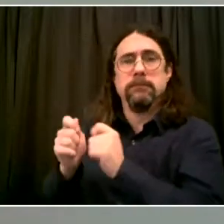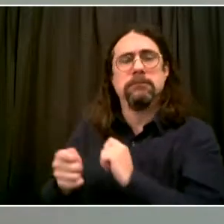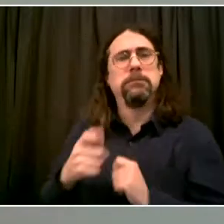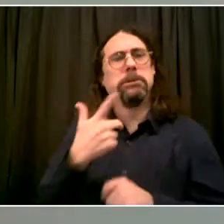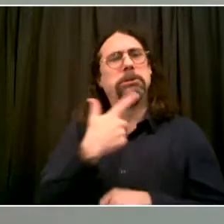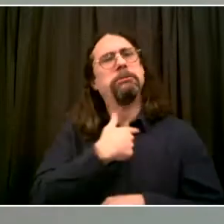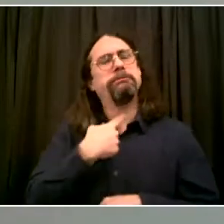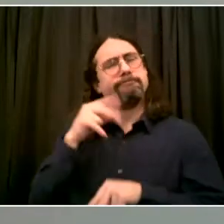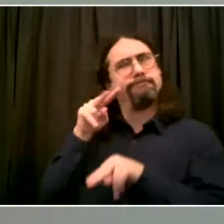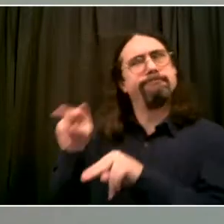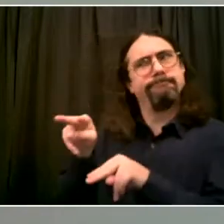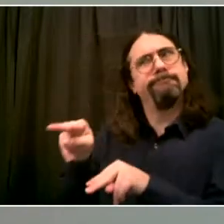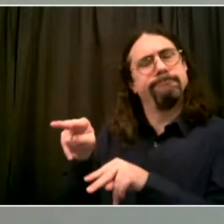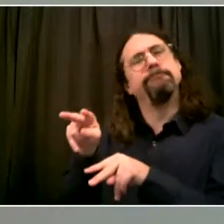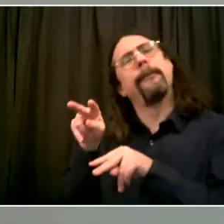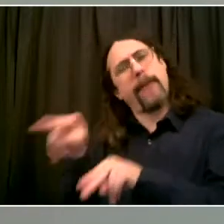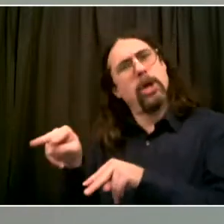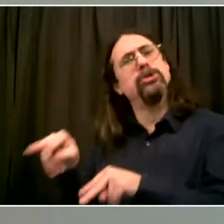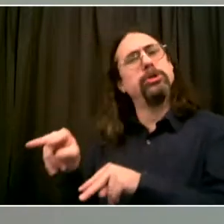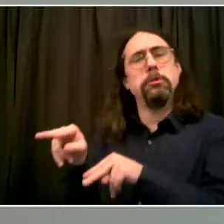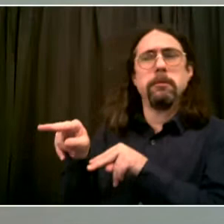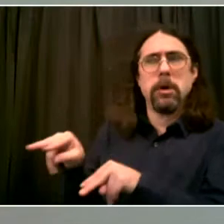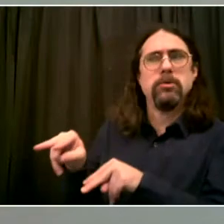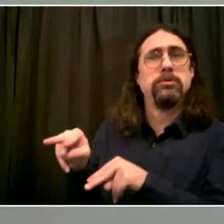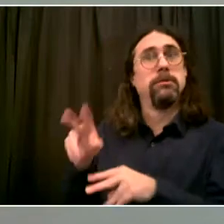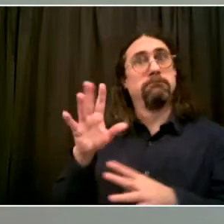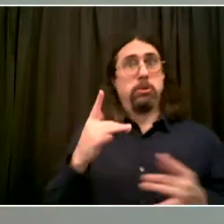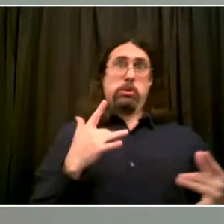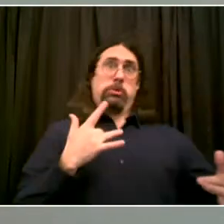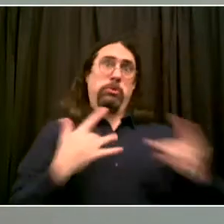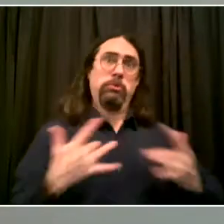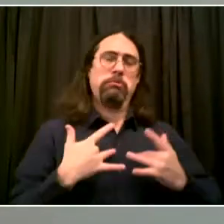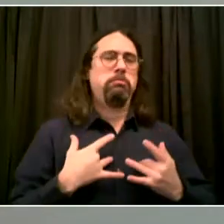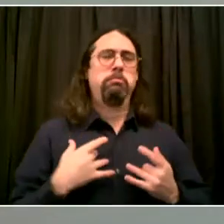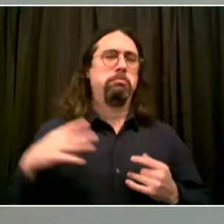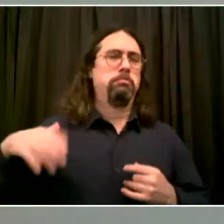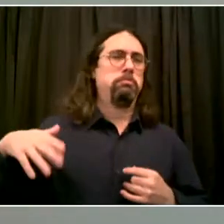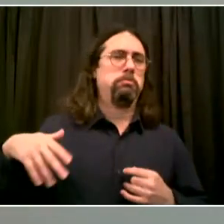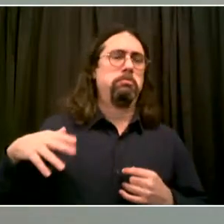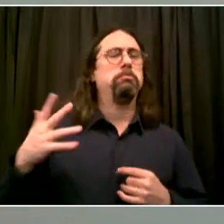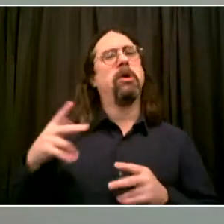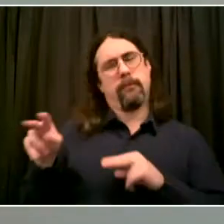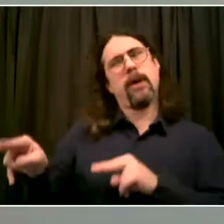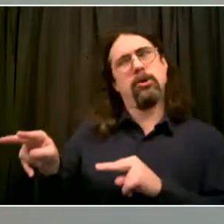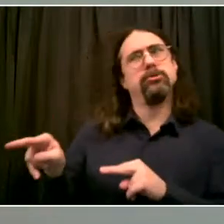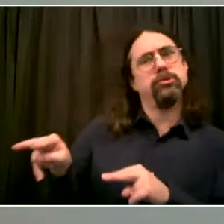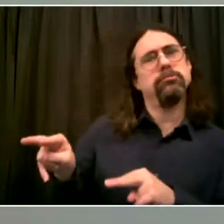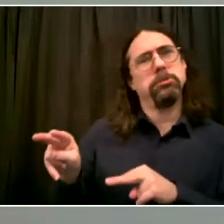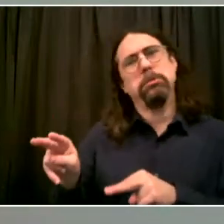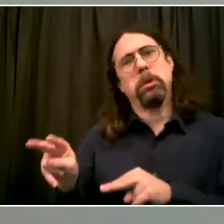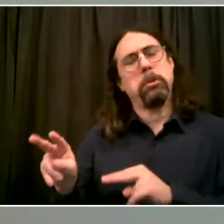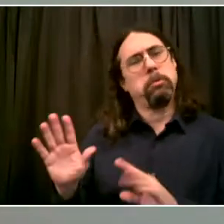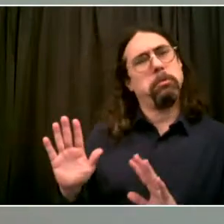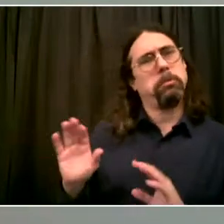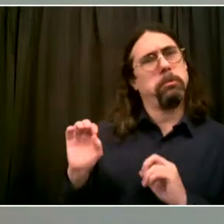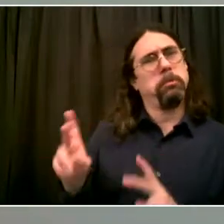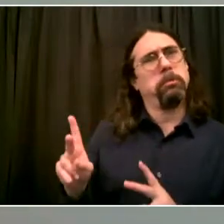INTERESTS, SOMETHINGG WE WE NND EETO FOLLLL OW IN TRACK. BUT IT DOESN'T CHANGE ANYTHING ABOUT A PUBLIC